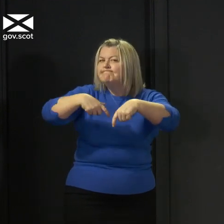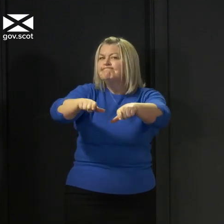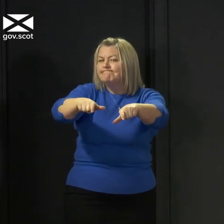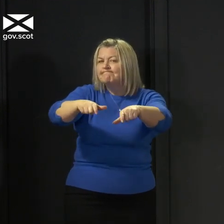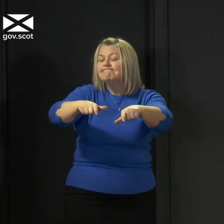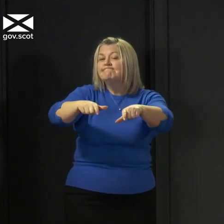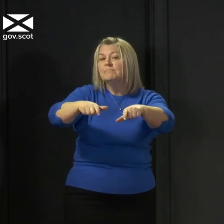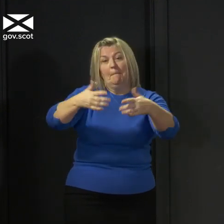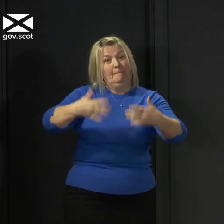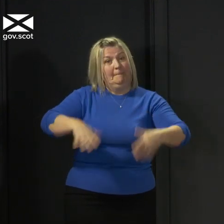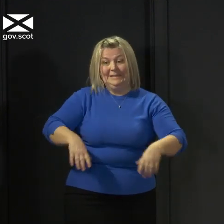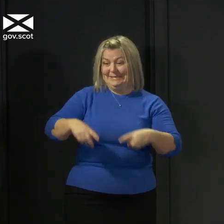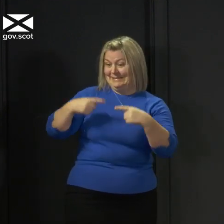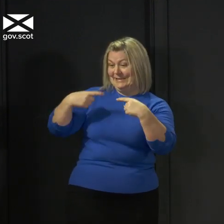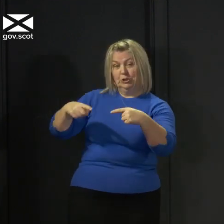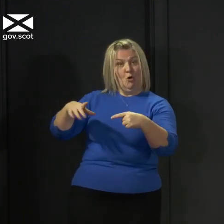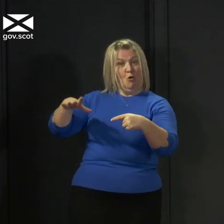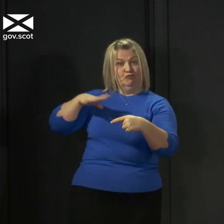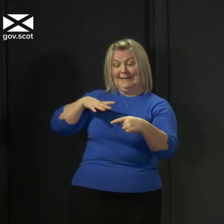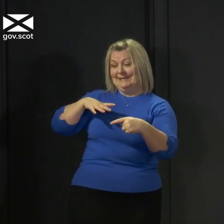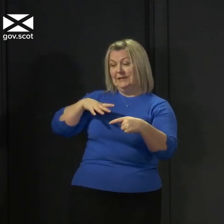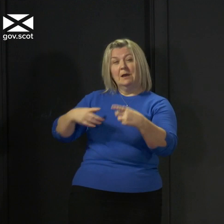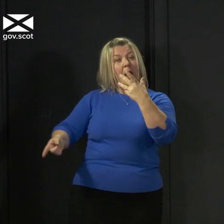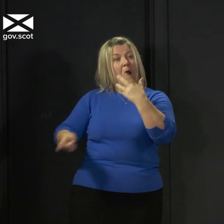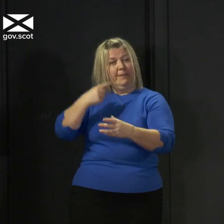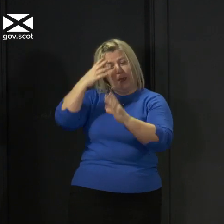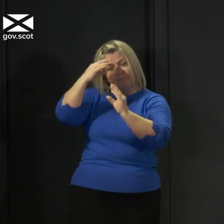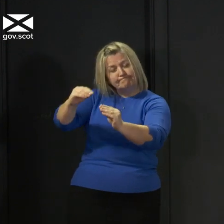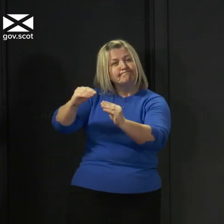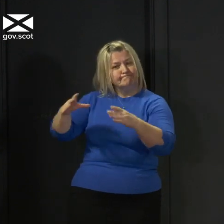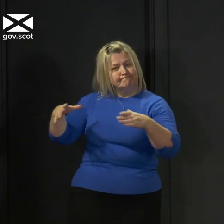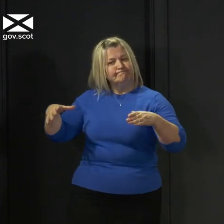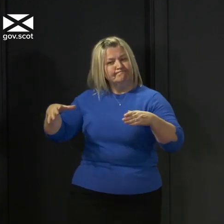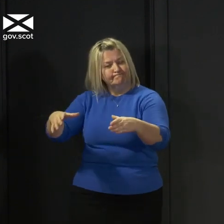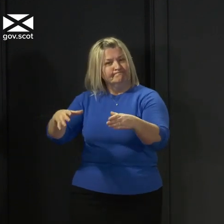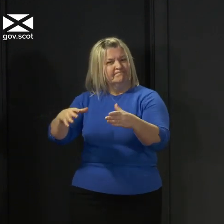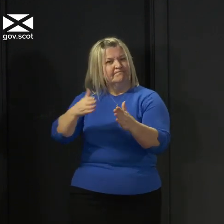done by teachers and many others and it focuses on three main areas a covers